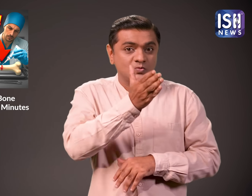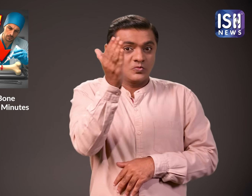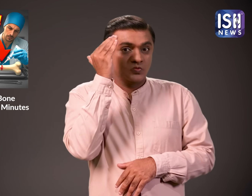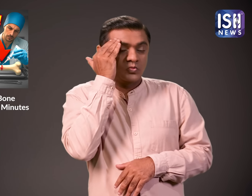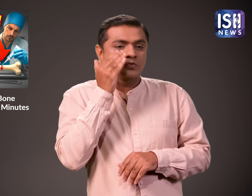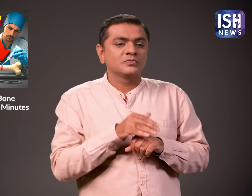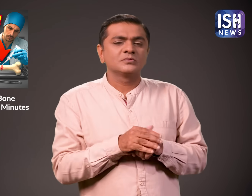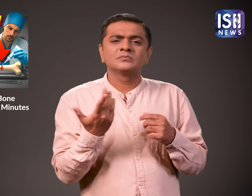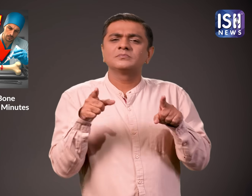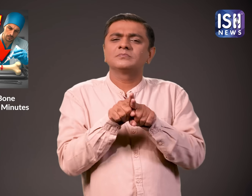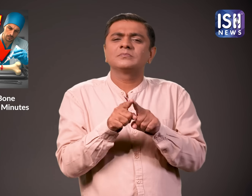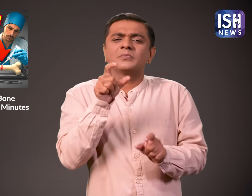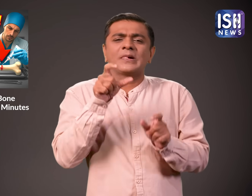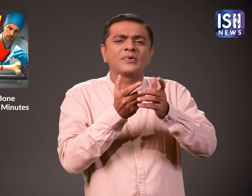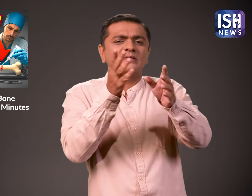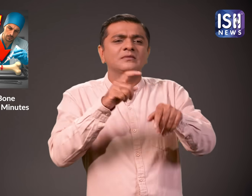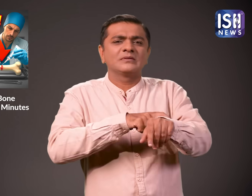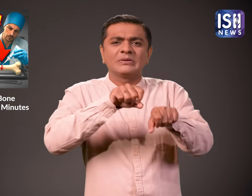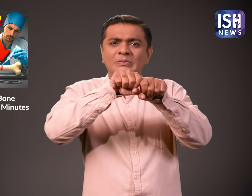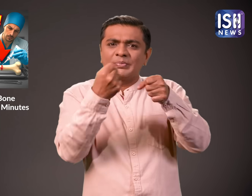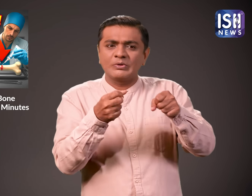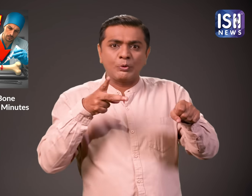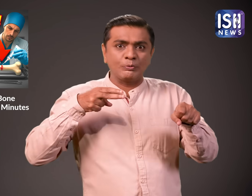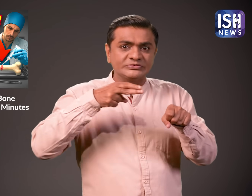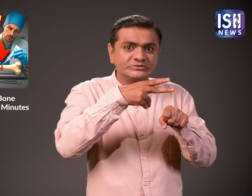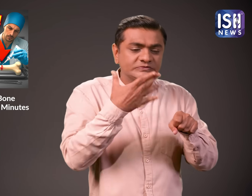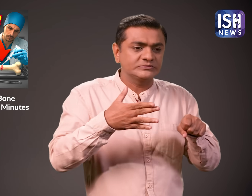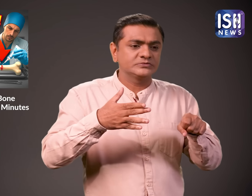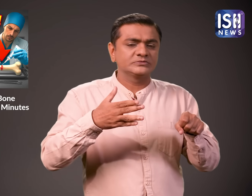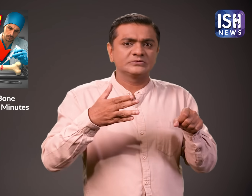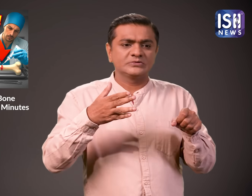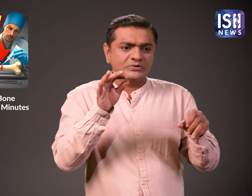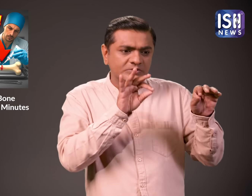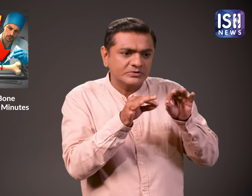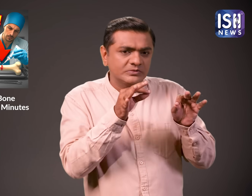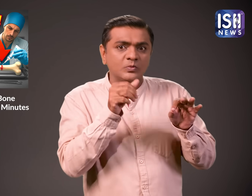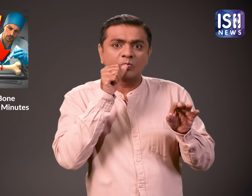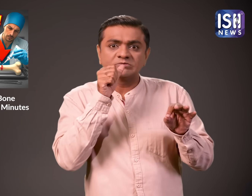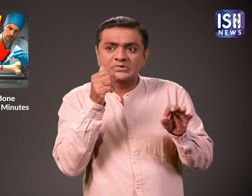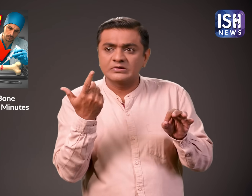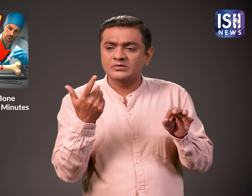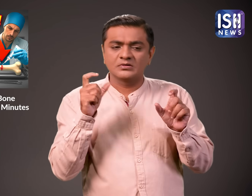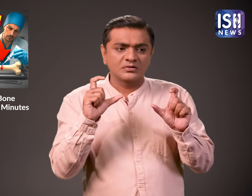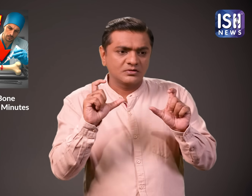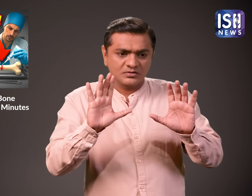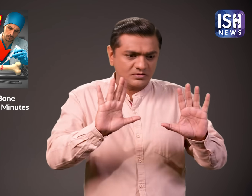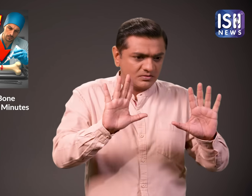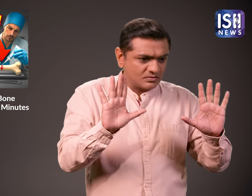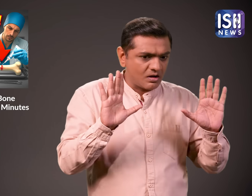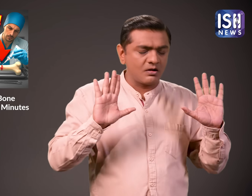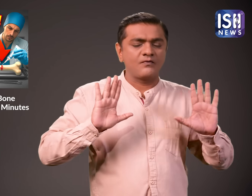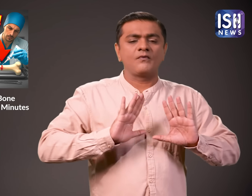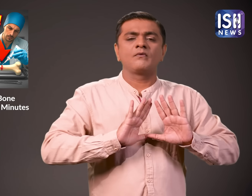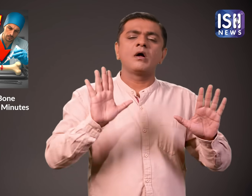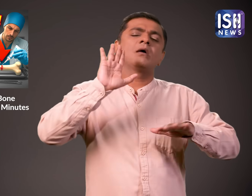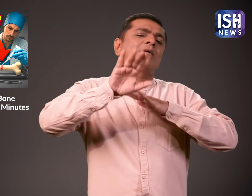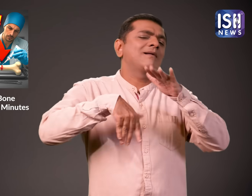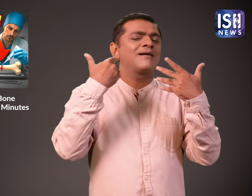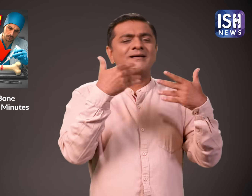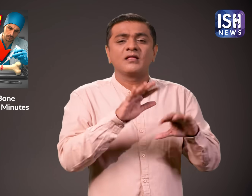Traditional fracture treatments often require keeping the cast dry and away from water.